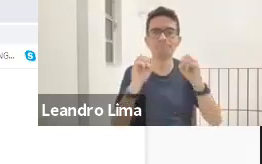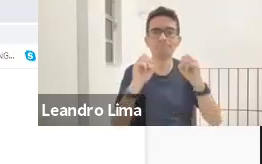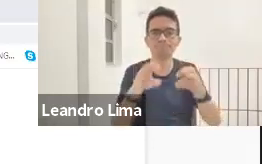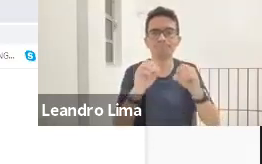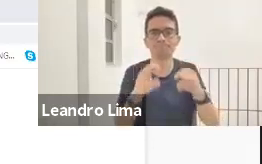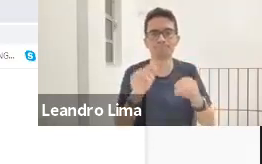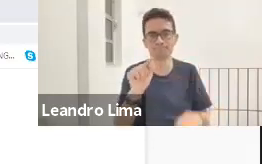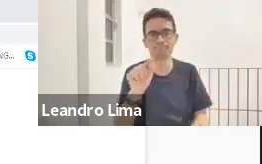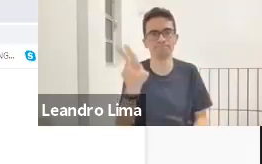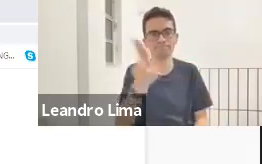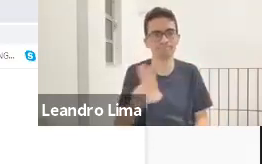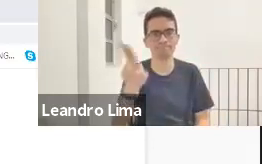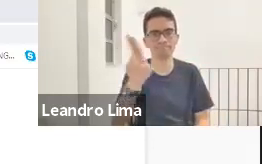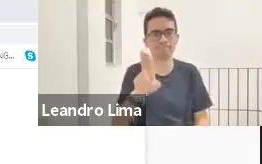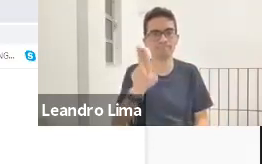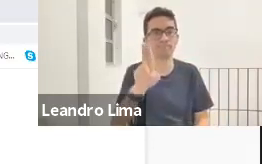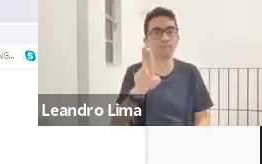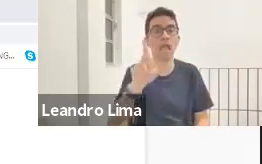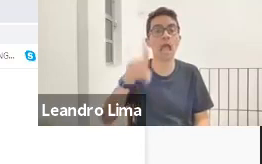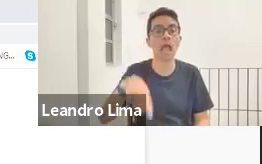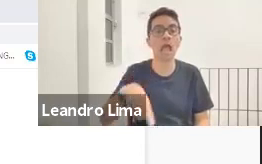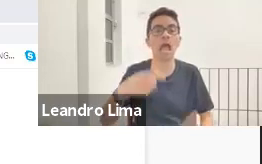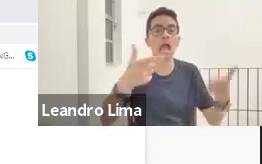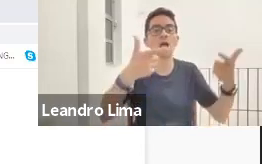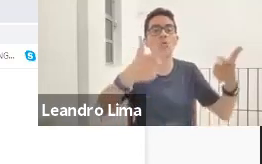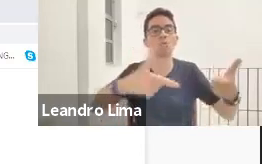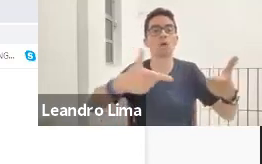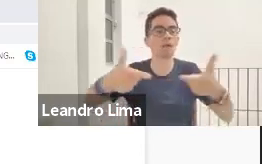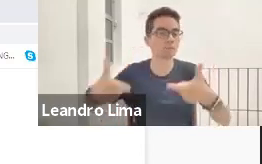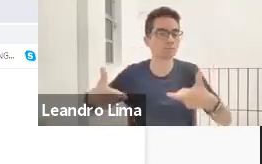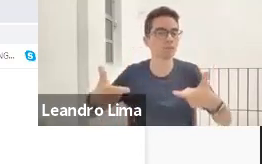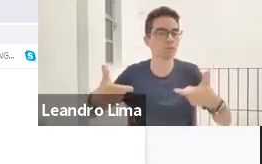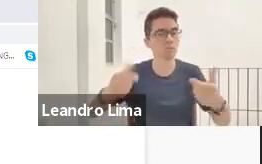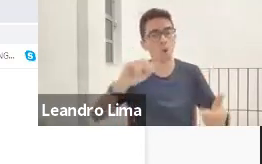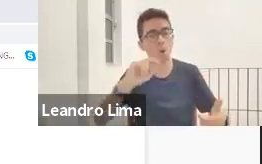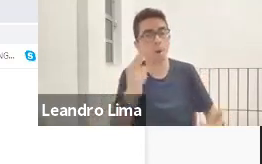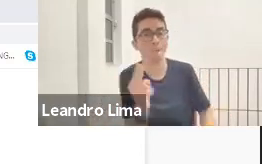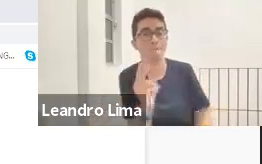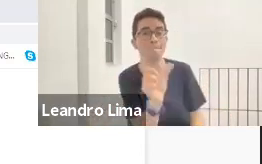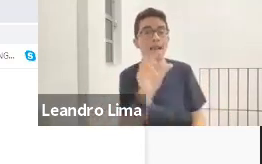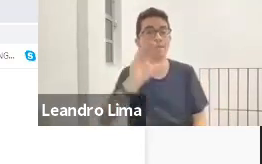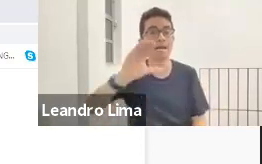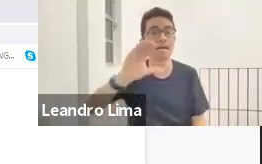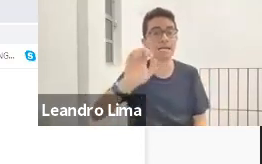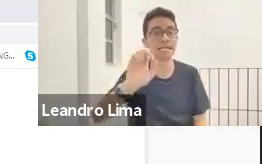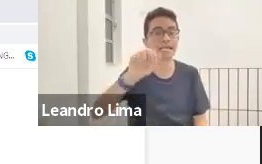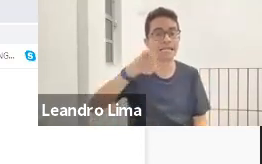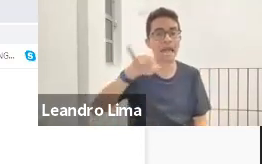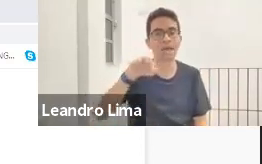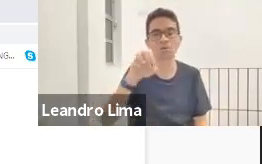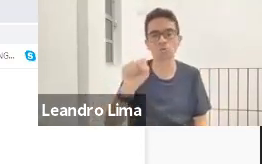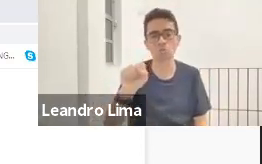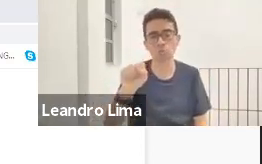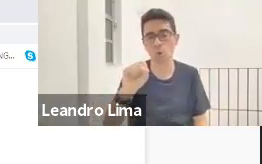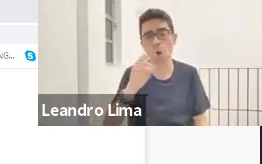as the as the use of what we call scenarios as the use of what we call scenarios.